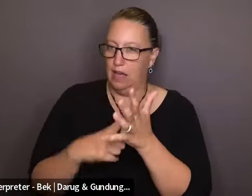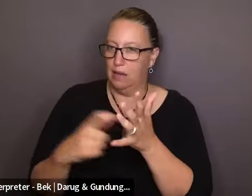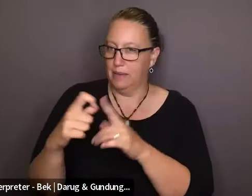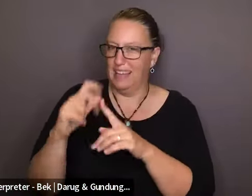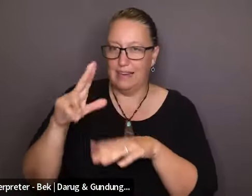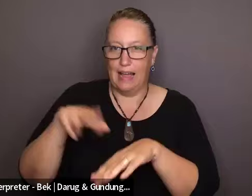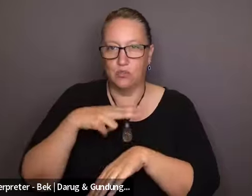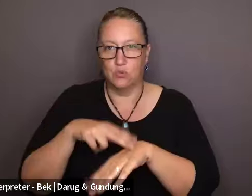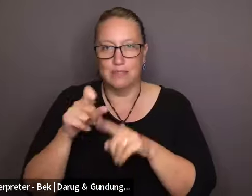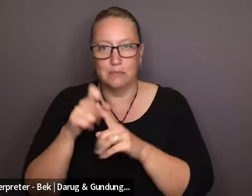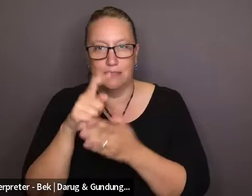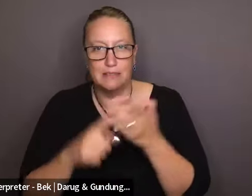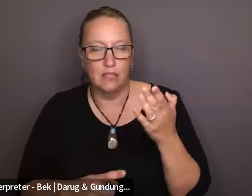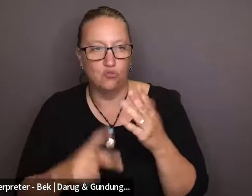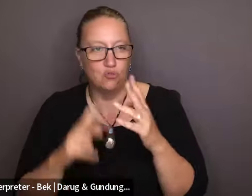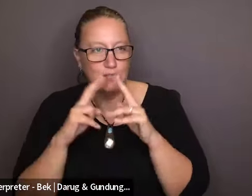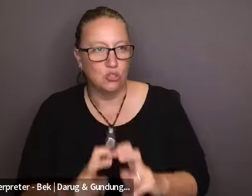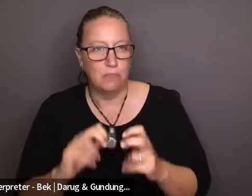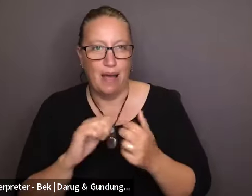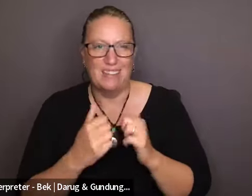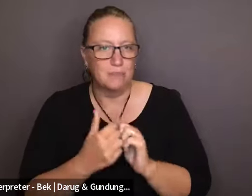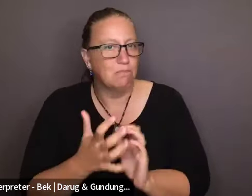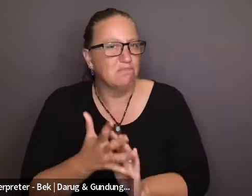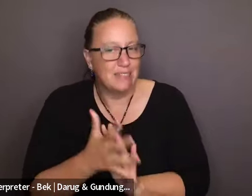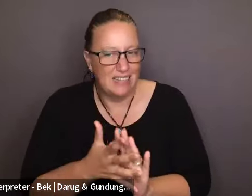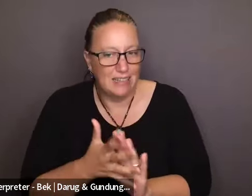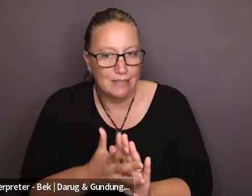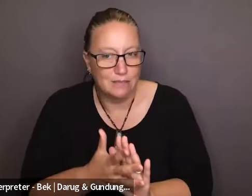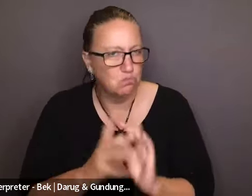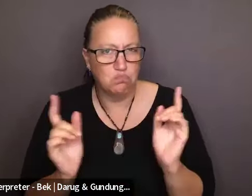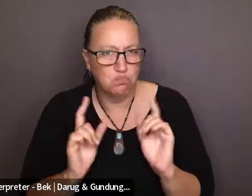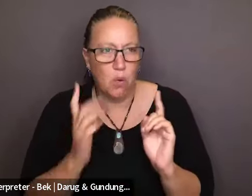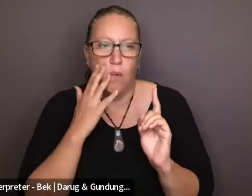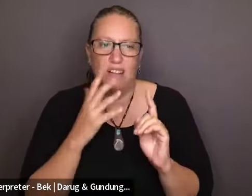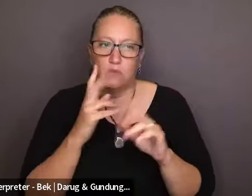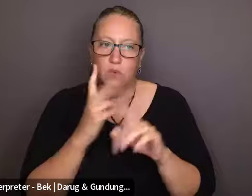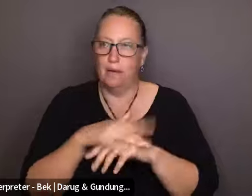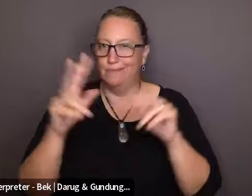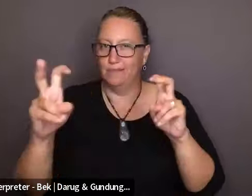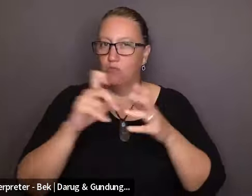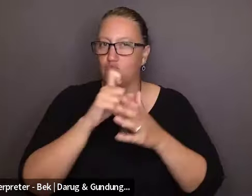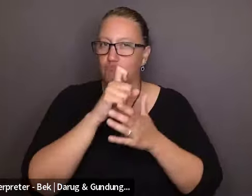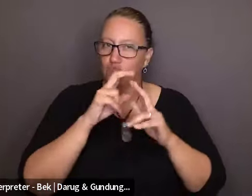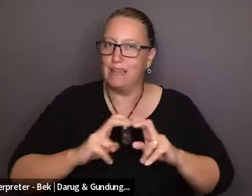well. Today is about helping understand what the National Disability Research Partnership means when we talk